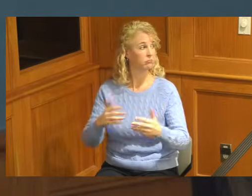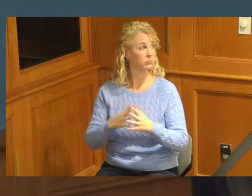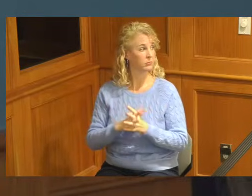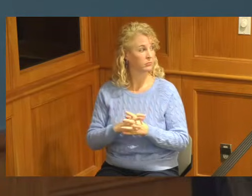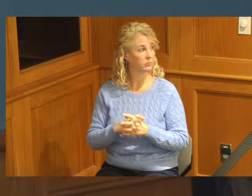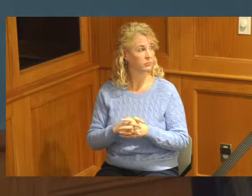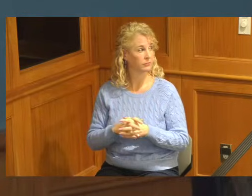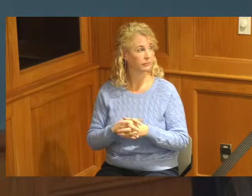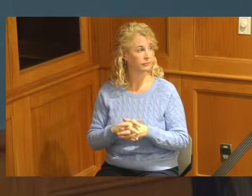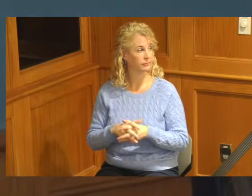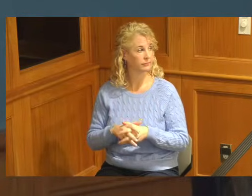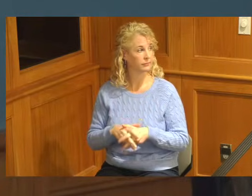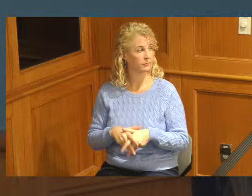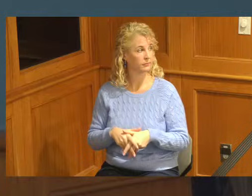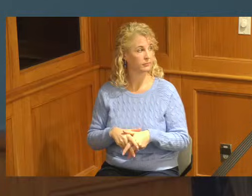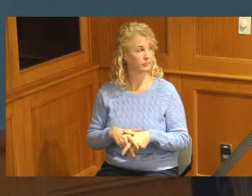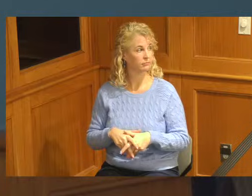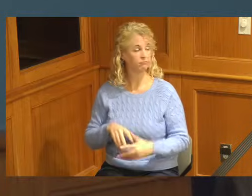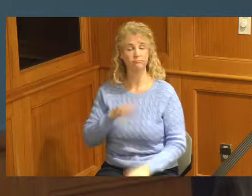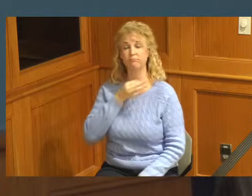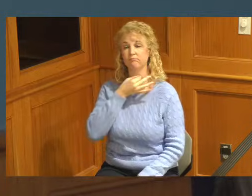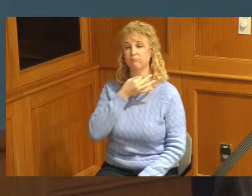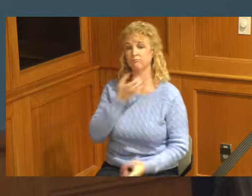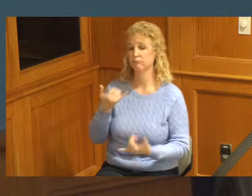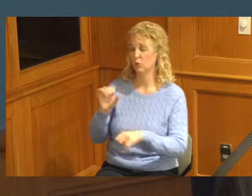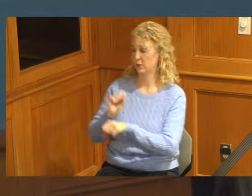what happened to that one? We're still we're working with them right now. That's one of the